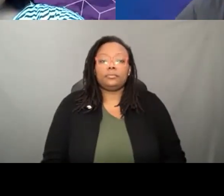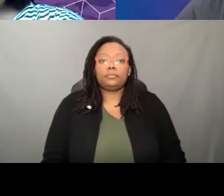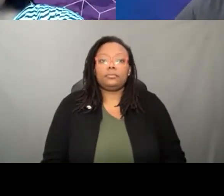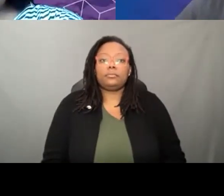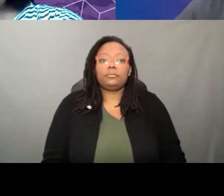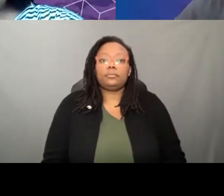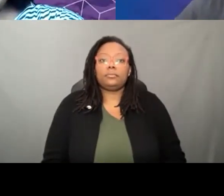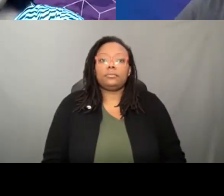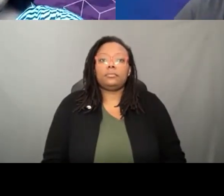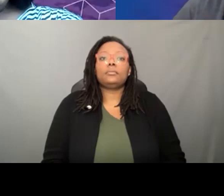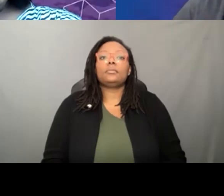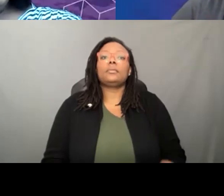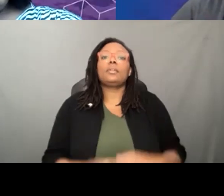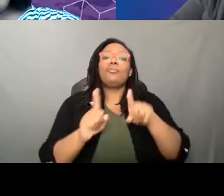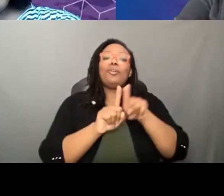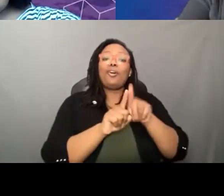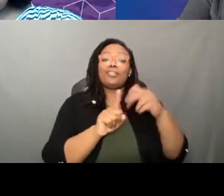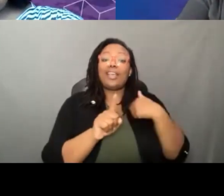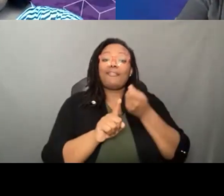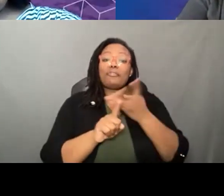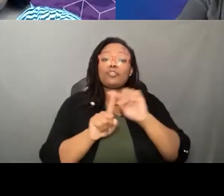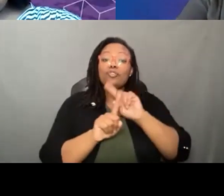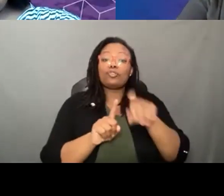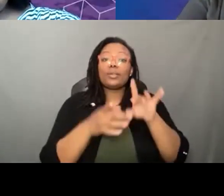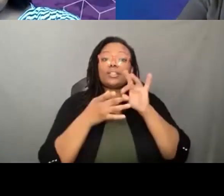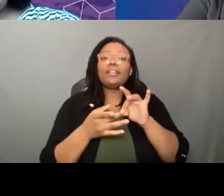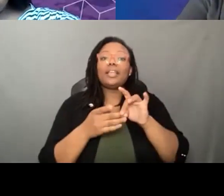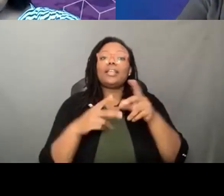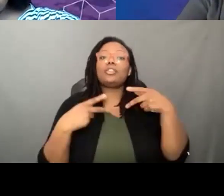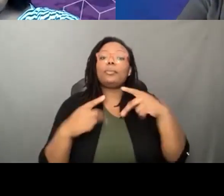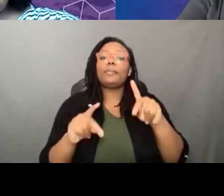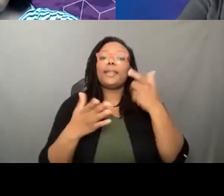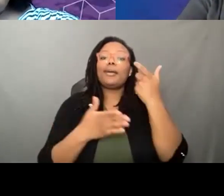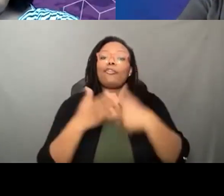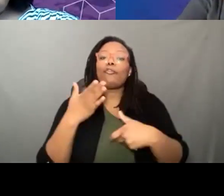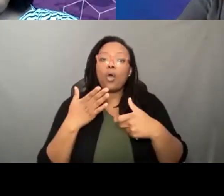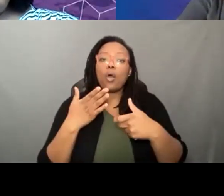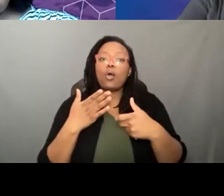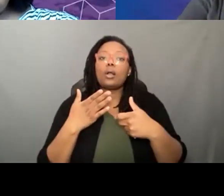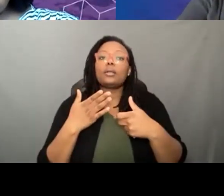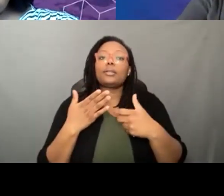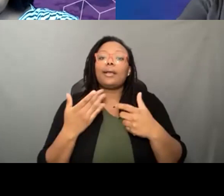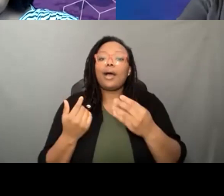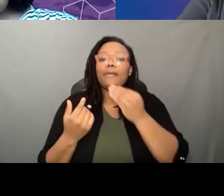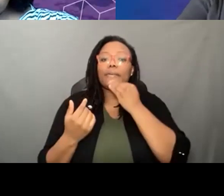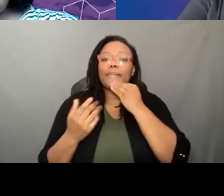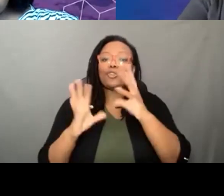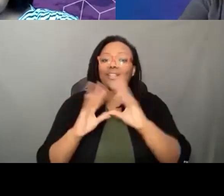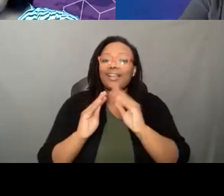Jeremy Leffler: Okay. We also had a number of questions about the allowability of costs of meals at a conference or workshop.